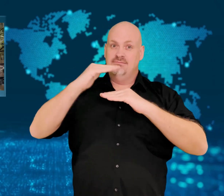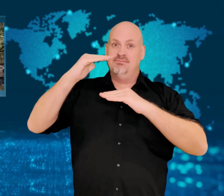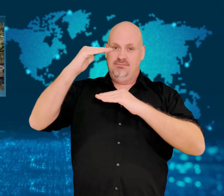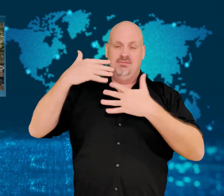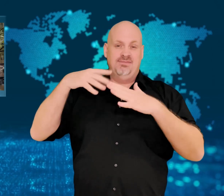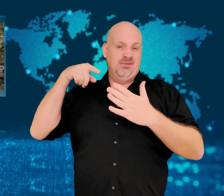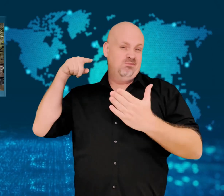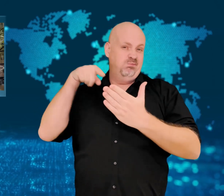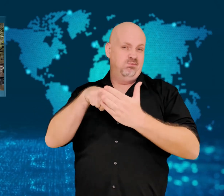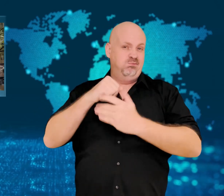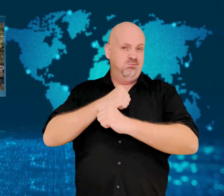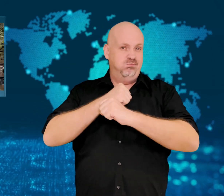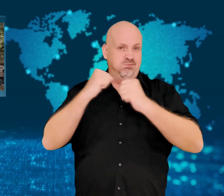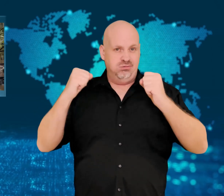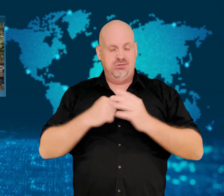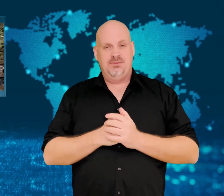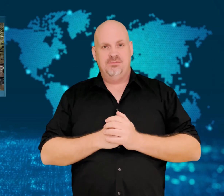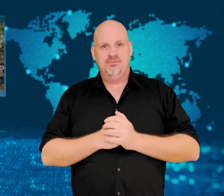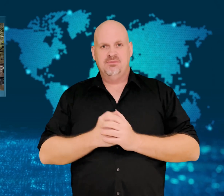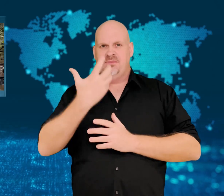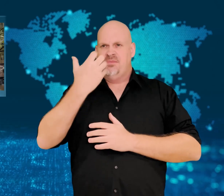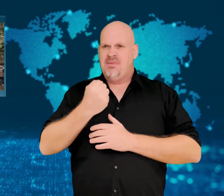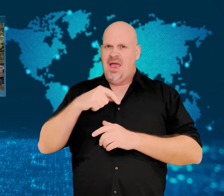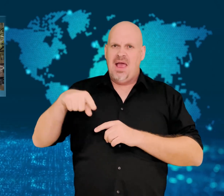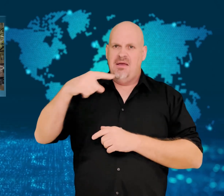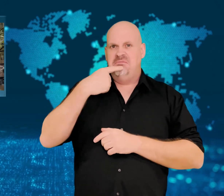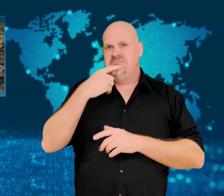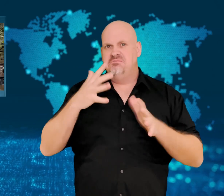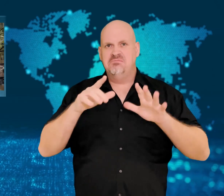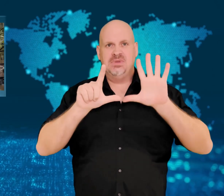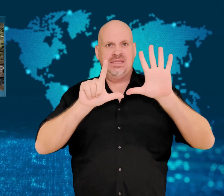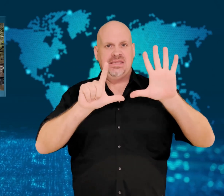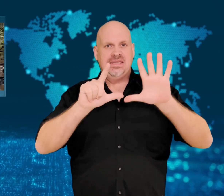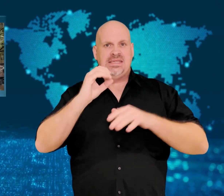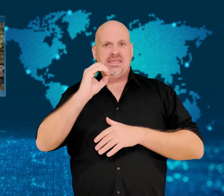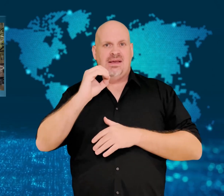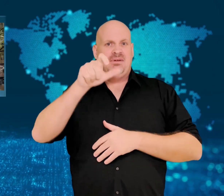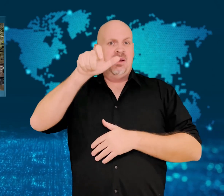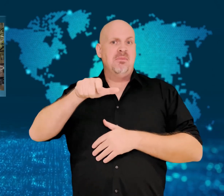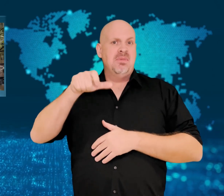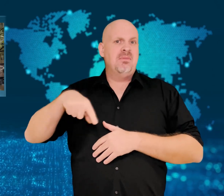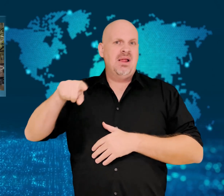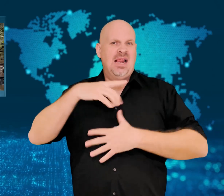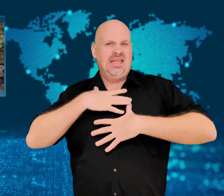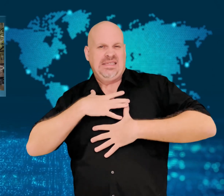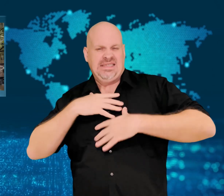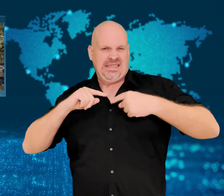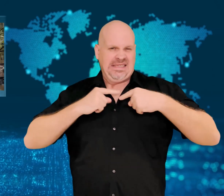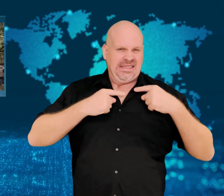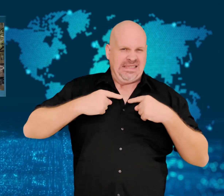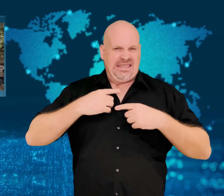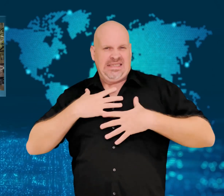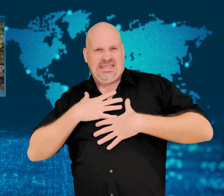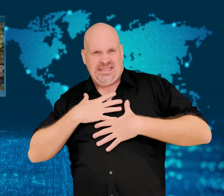In another attack, a nine-story apartment was hit.